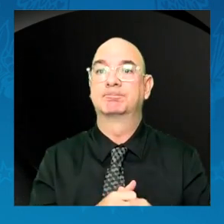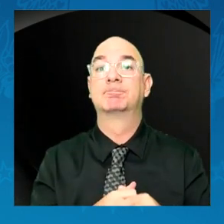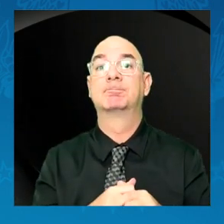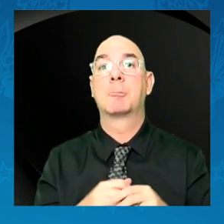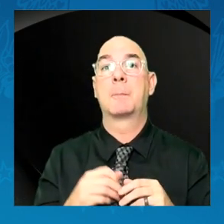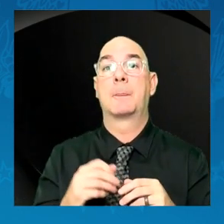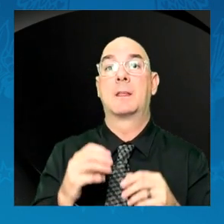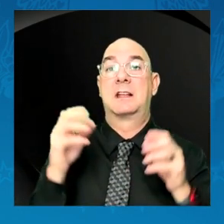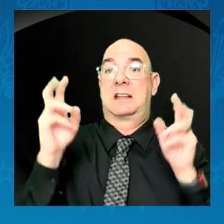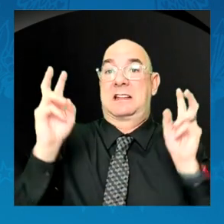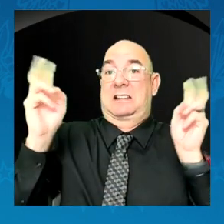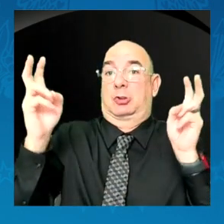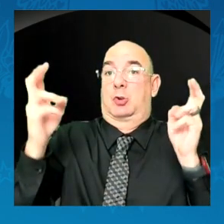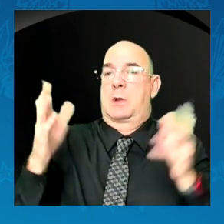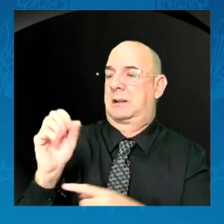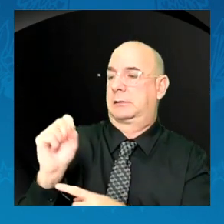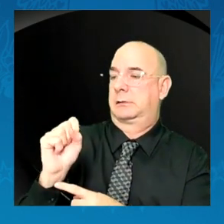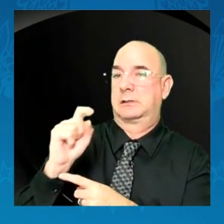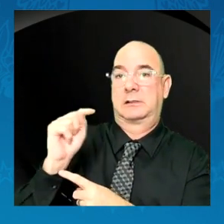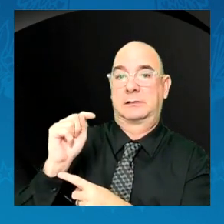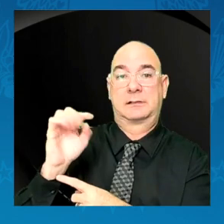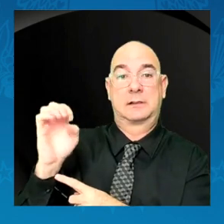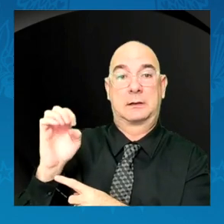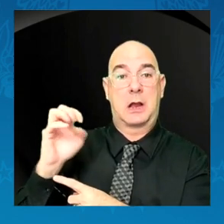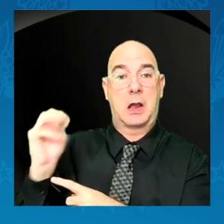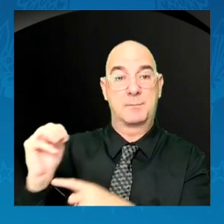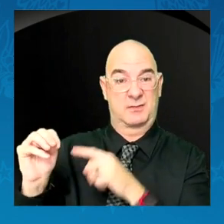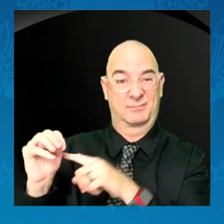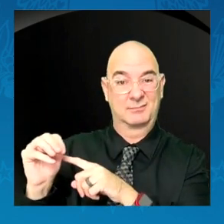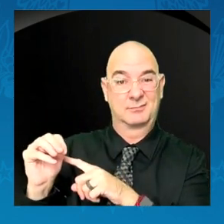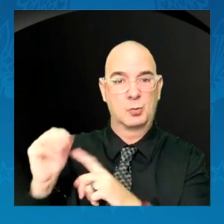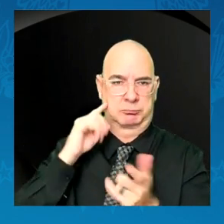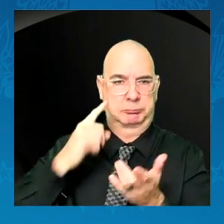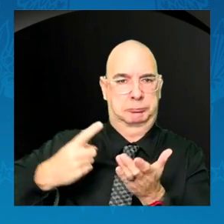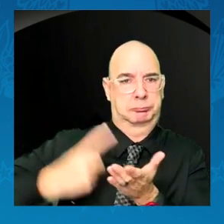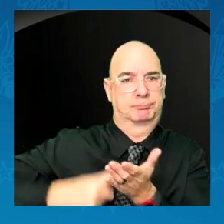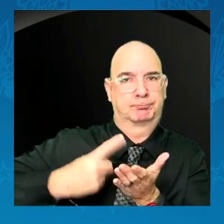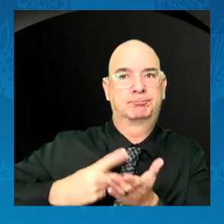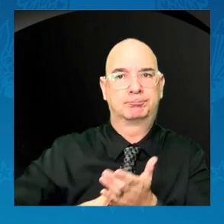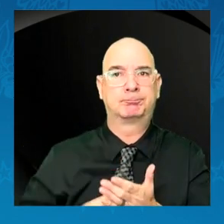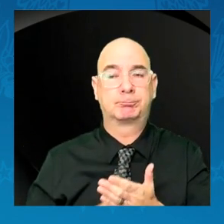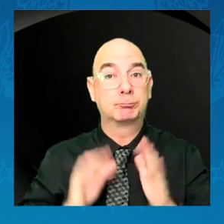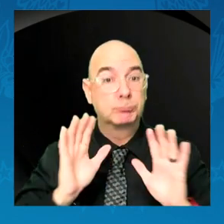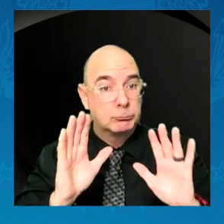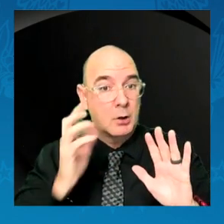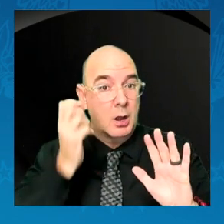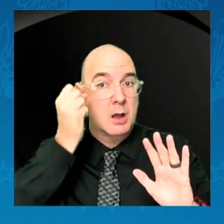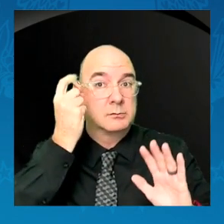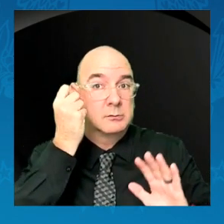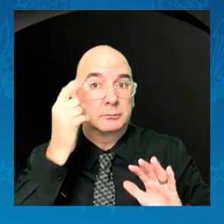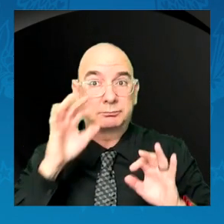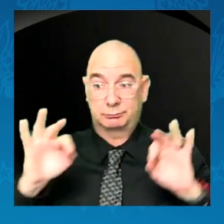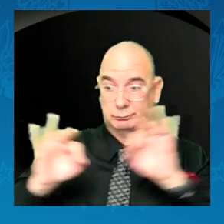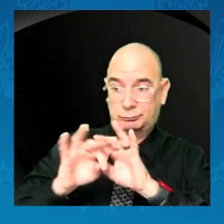and understanding the significance and importance of that to our capacity to explore space.